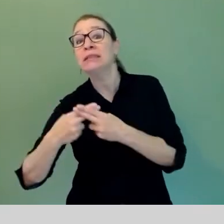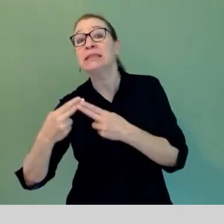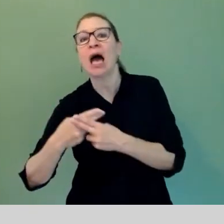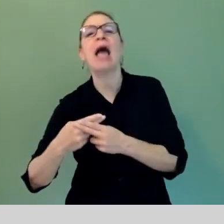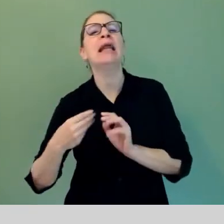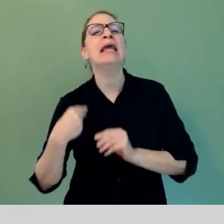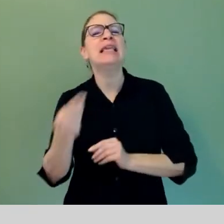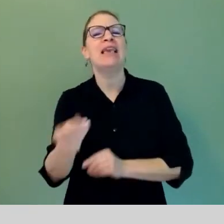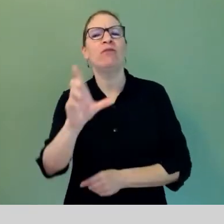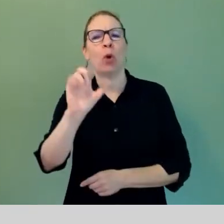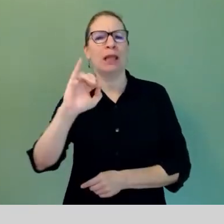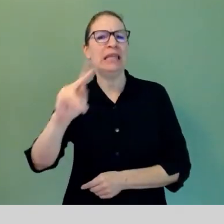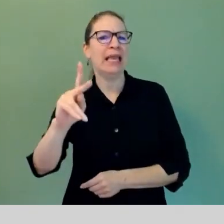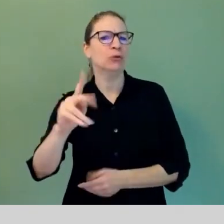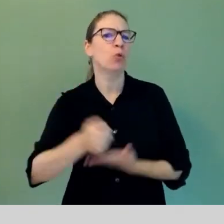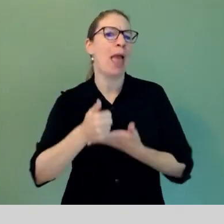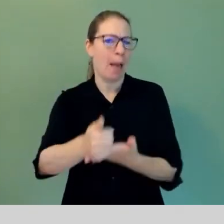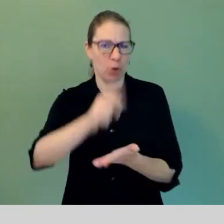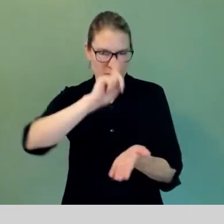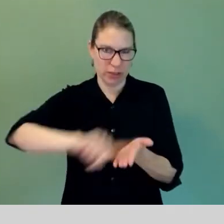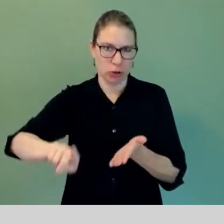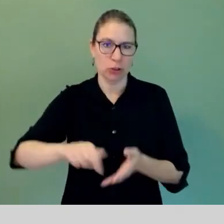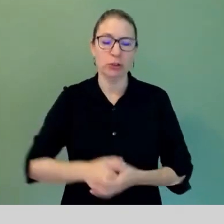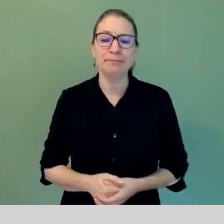which will be towards the end. So hopefully that helps.